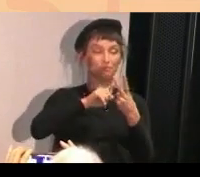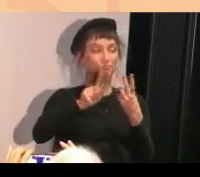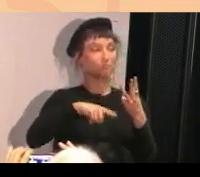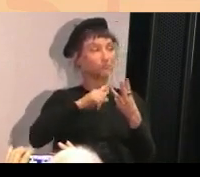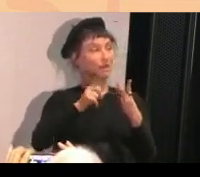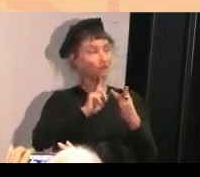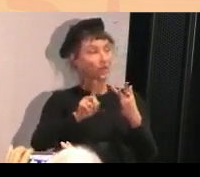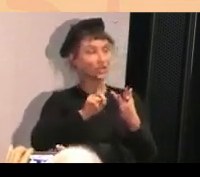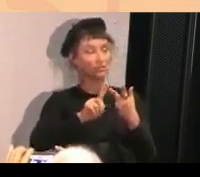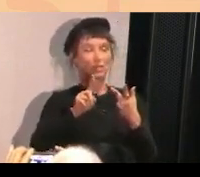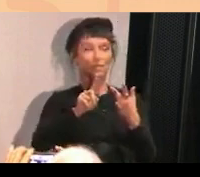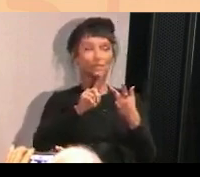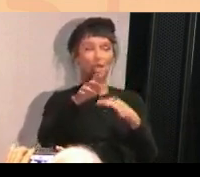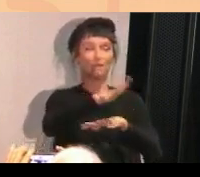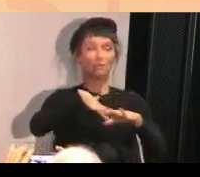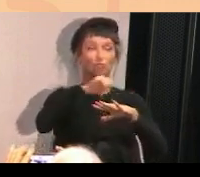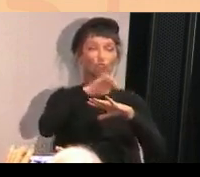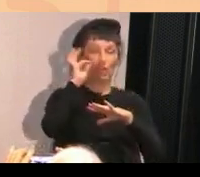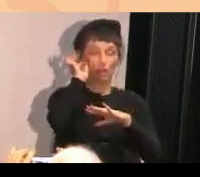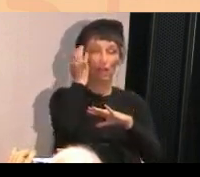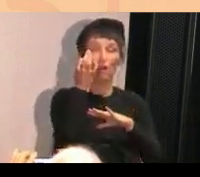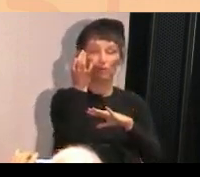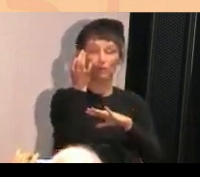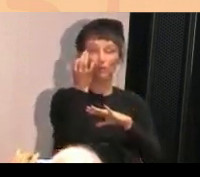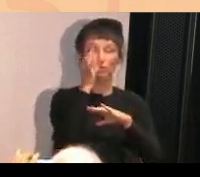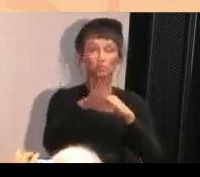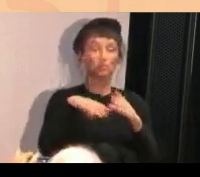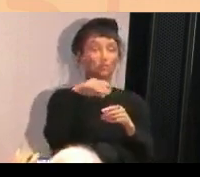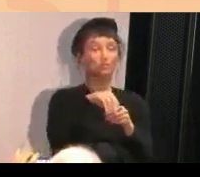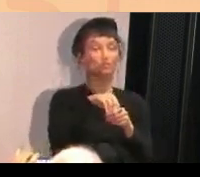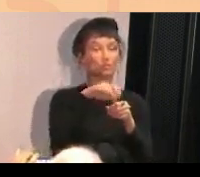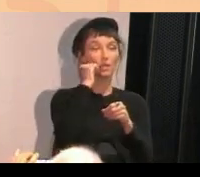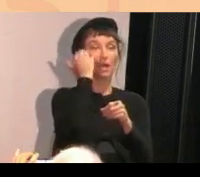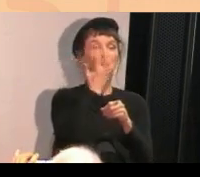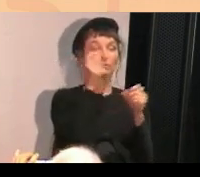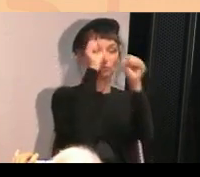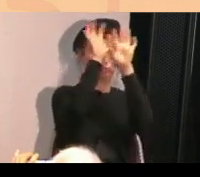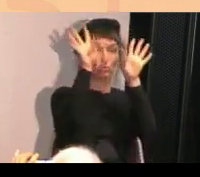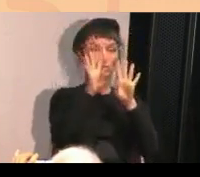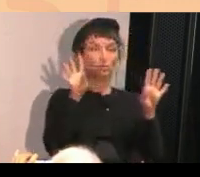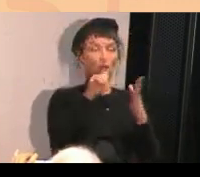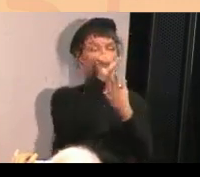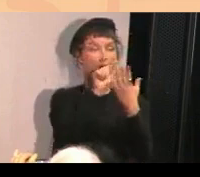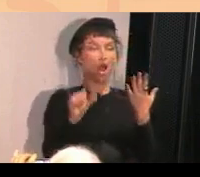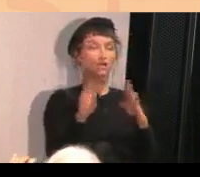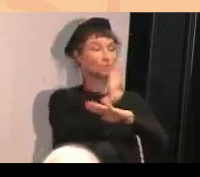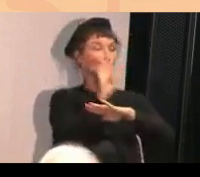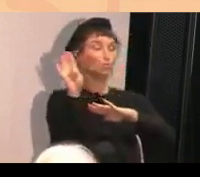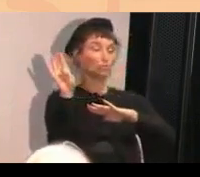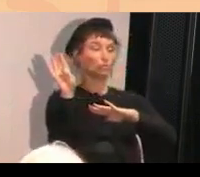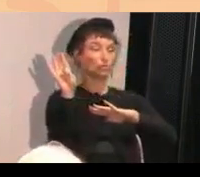at the Australia Council as part of the Aboriginal and Torres Strait Islander Arts board the strategy